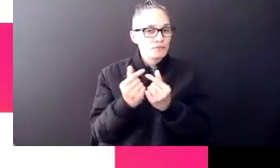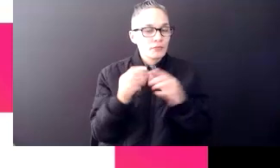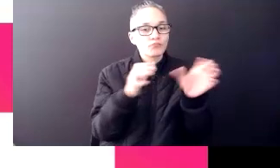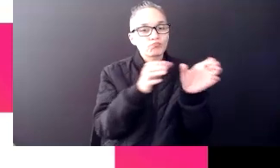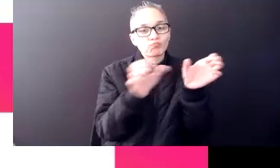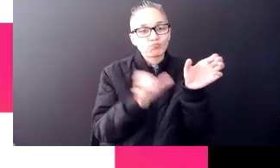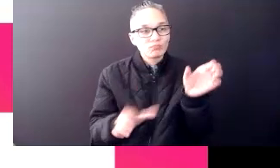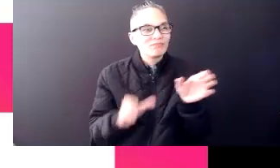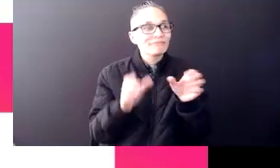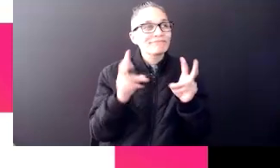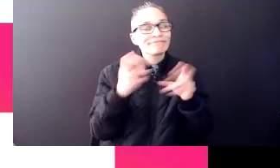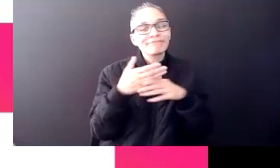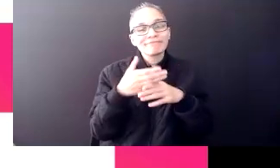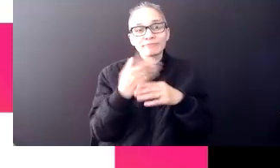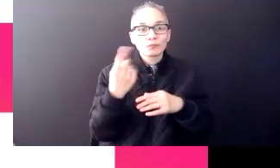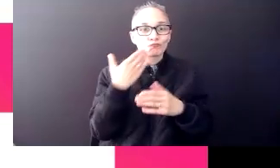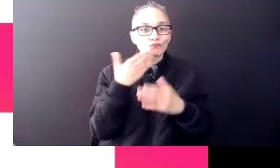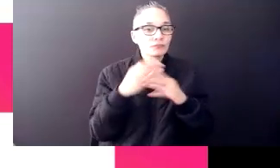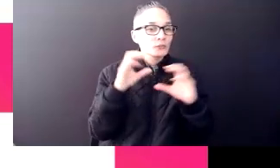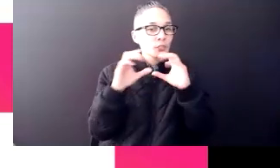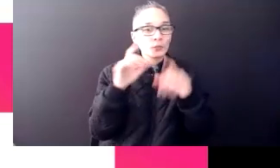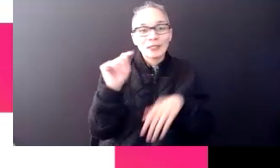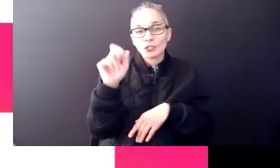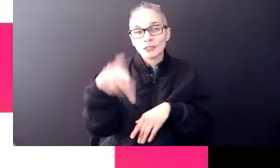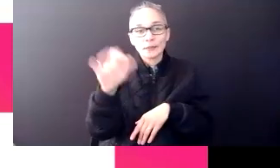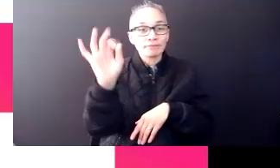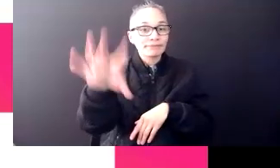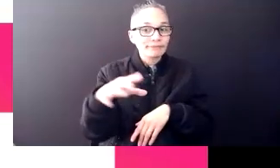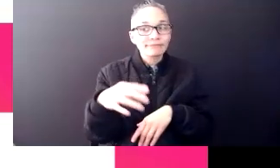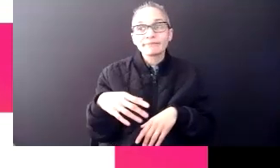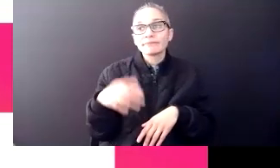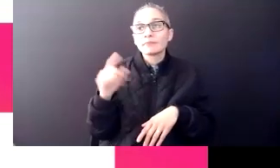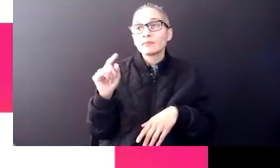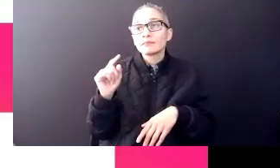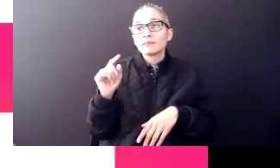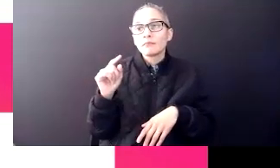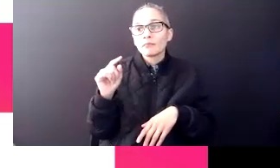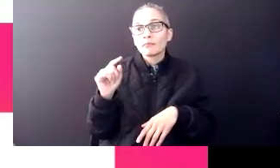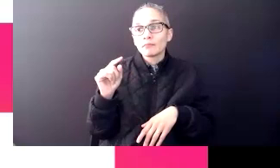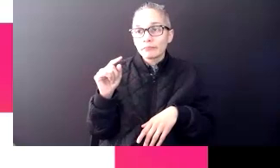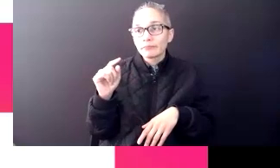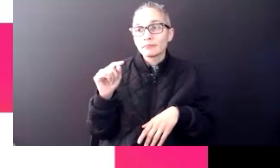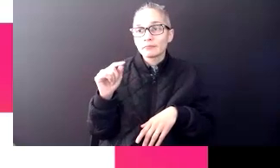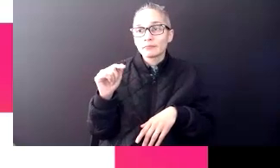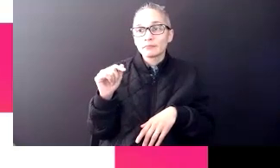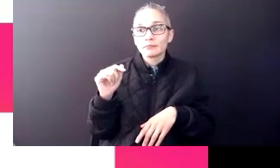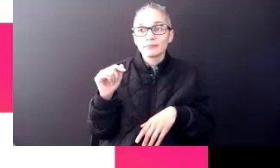you'll share a communication tip or a practice that you already implement, or you may want to implement in your course.